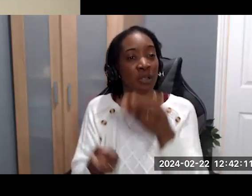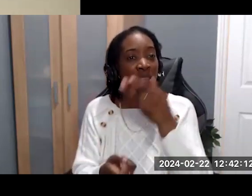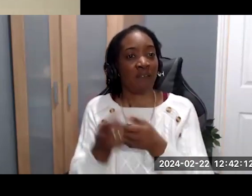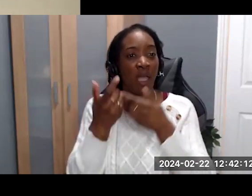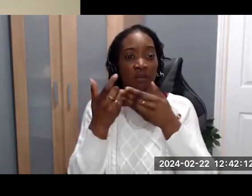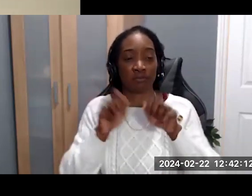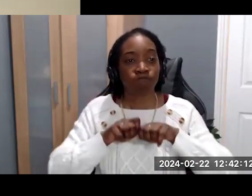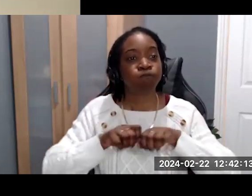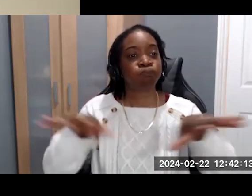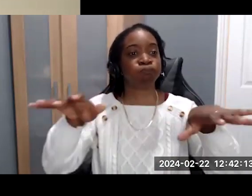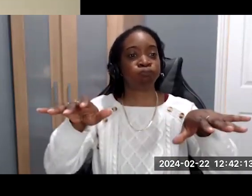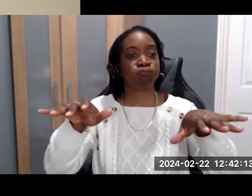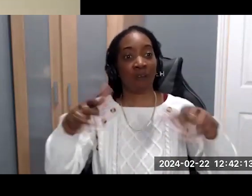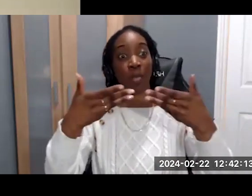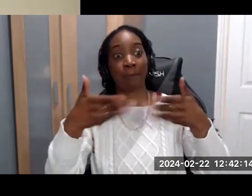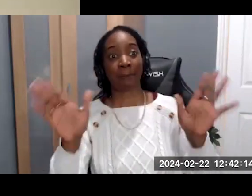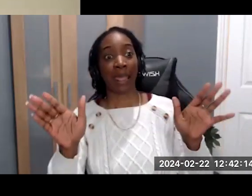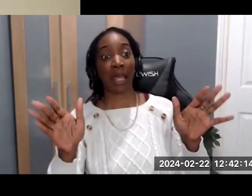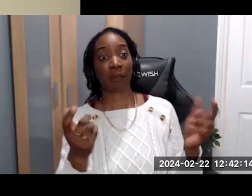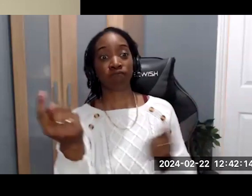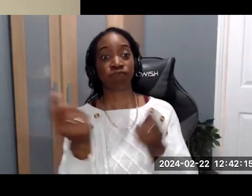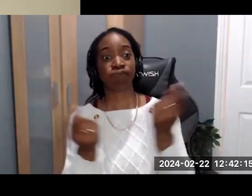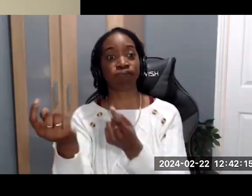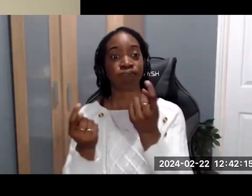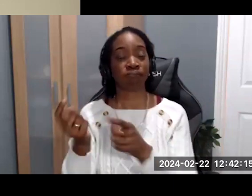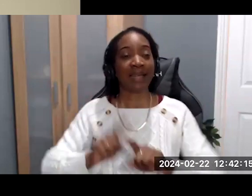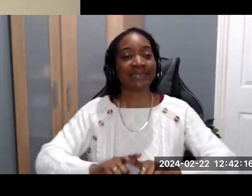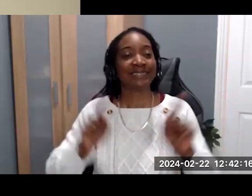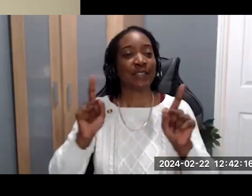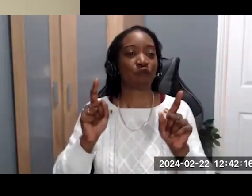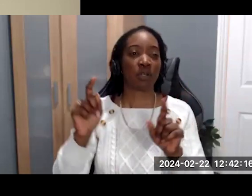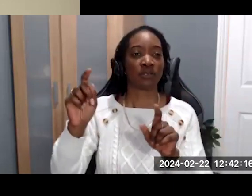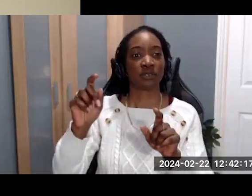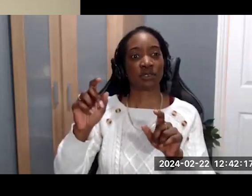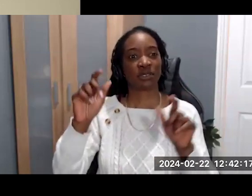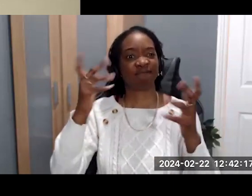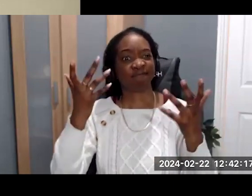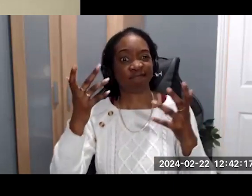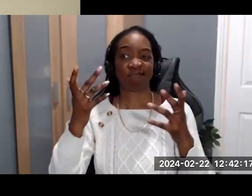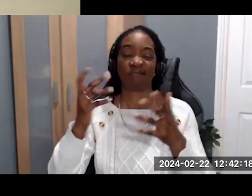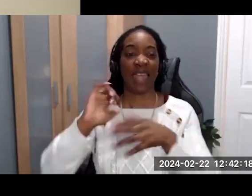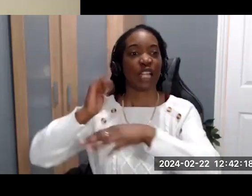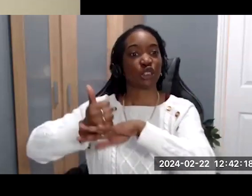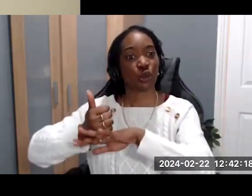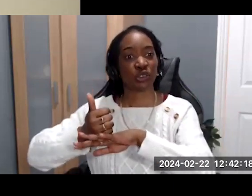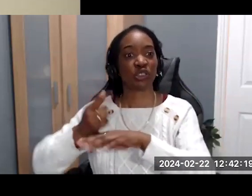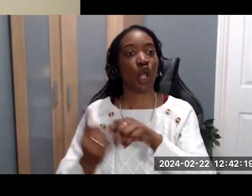to the public between different institutions in Leeds uh Northern School of contemporary